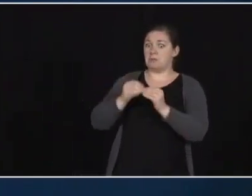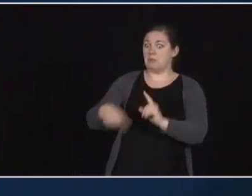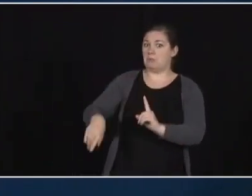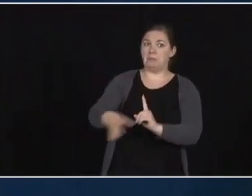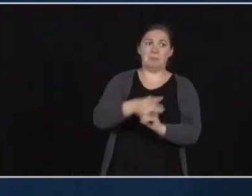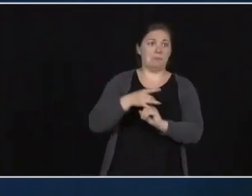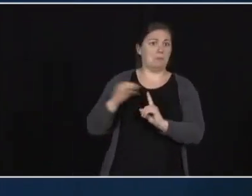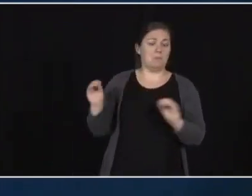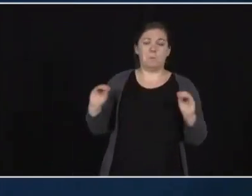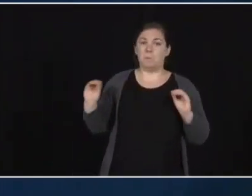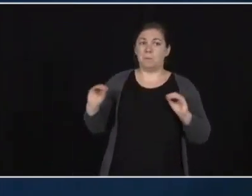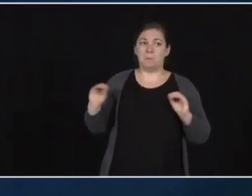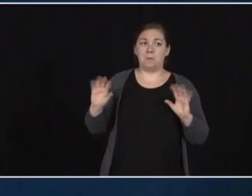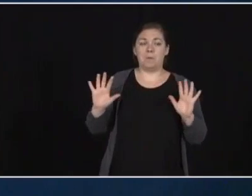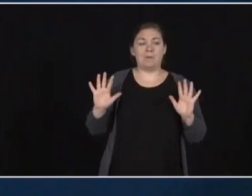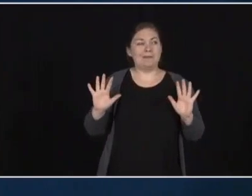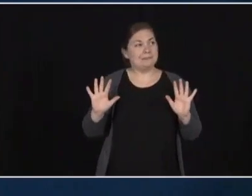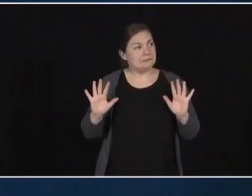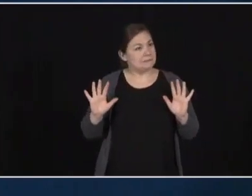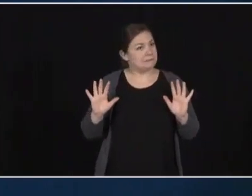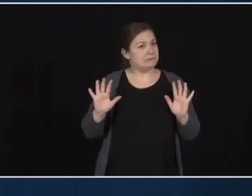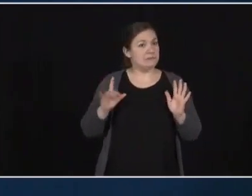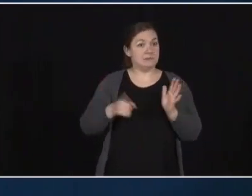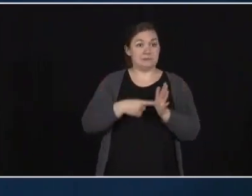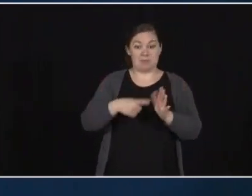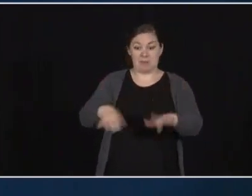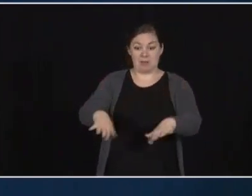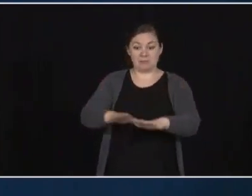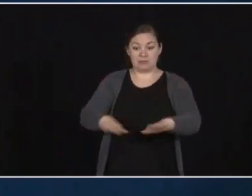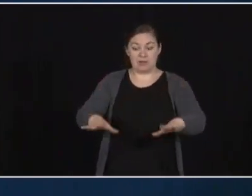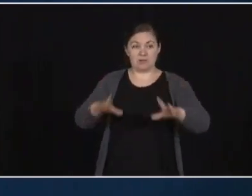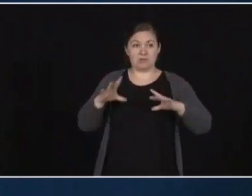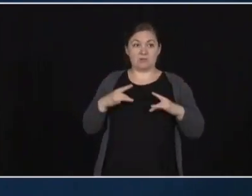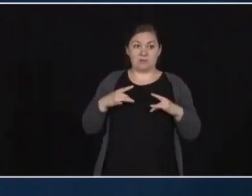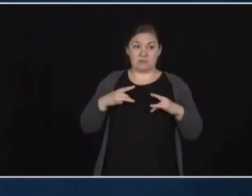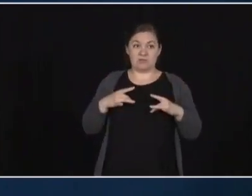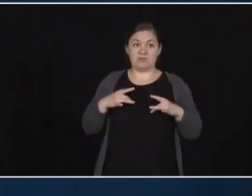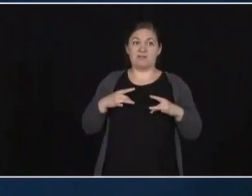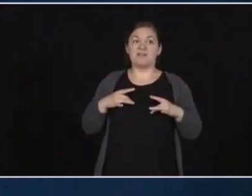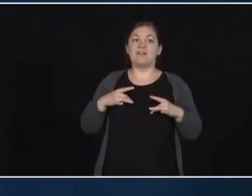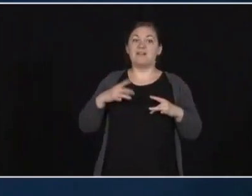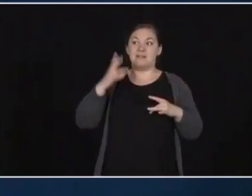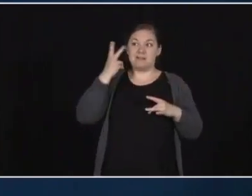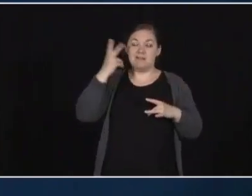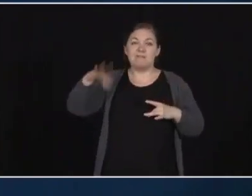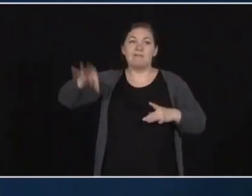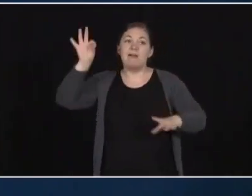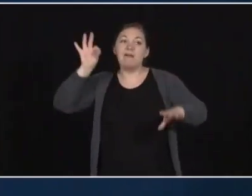affected percentagewise as far as we know. There've been different presentations and children in the healthcare were learning about.